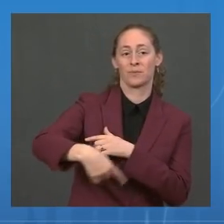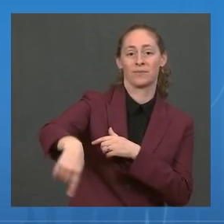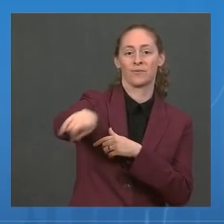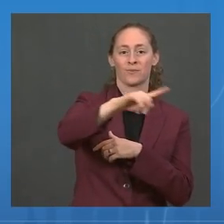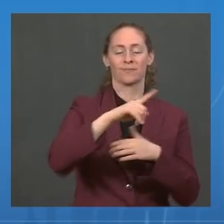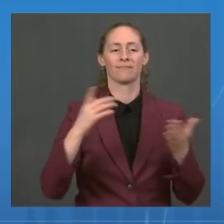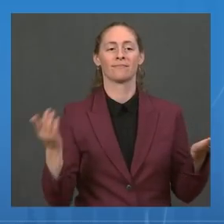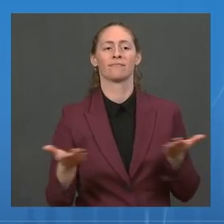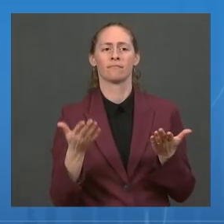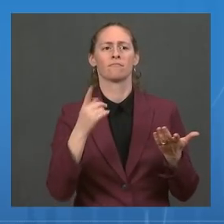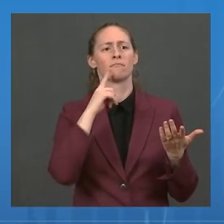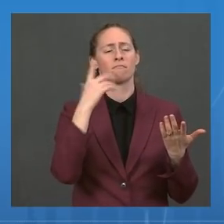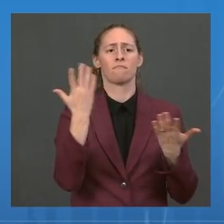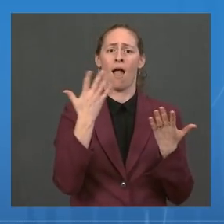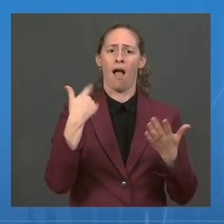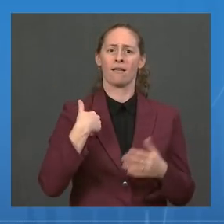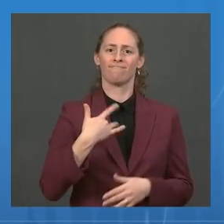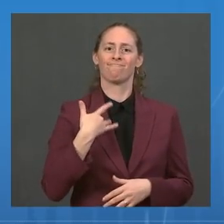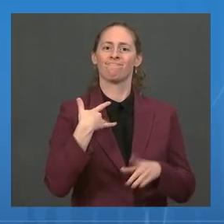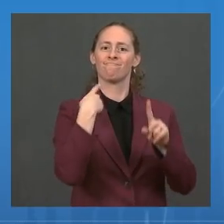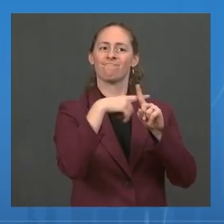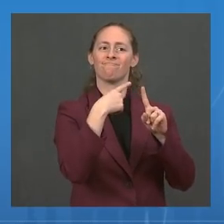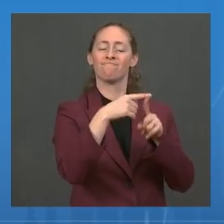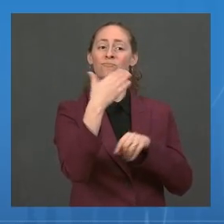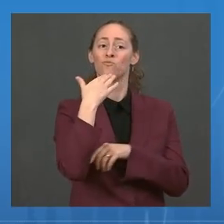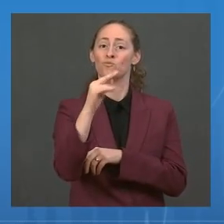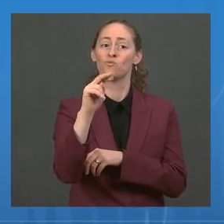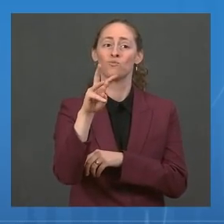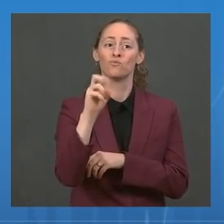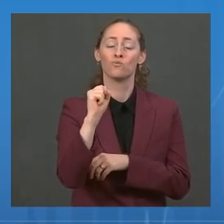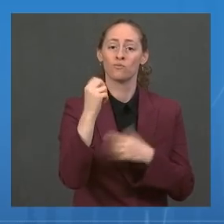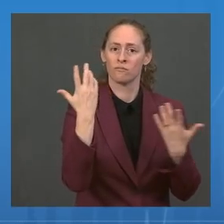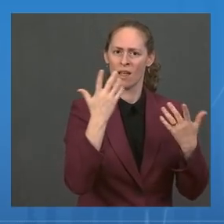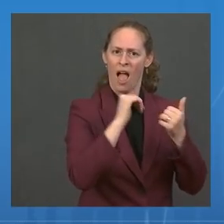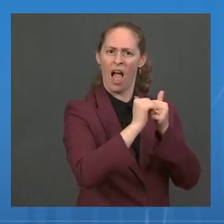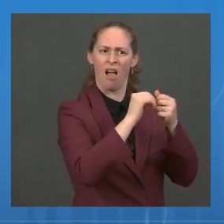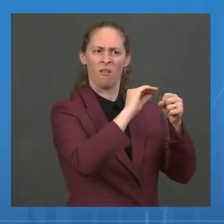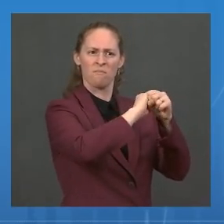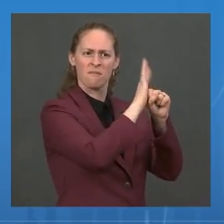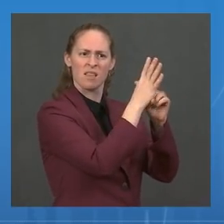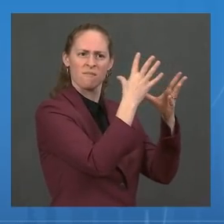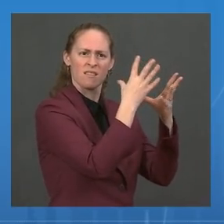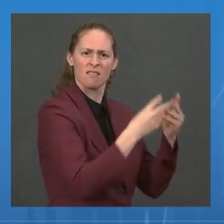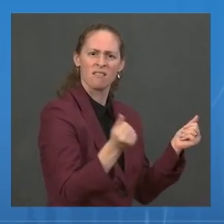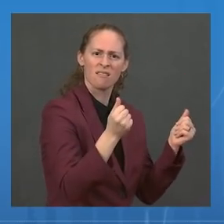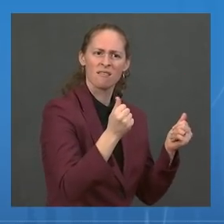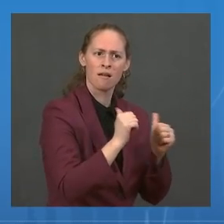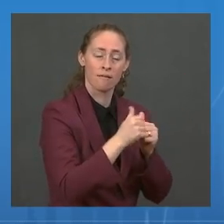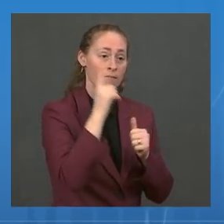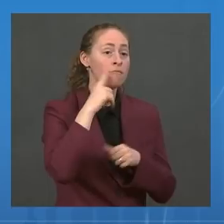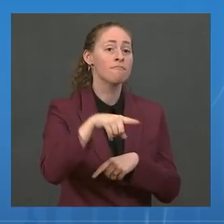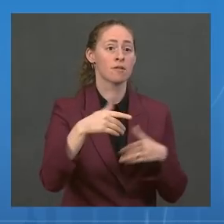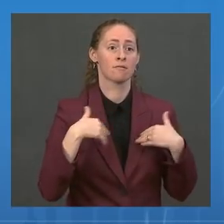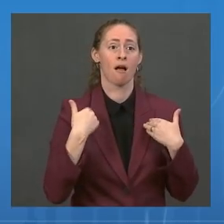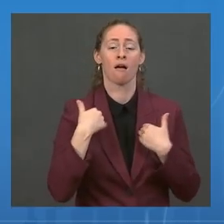about the future of our pandemic response is that vaccines for children under 12 are now on the horizon. And I want to start by sharing